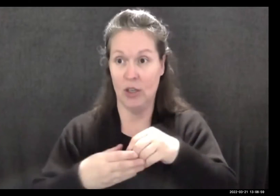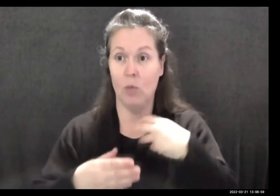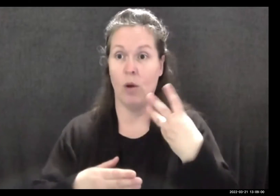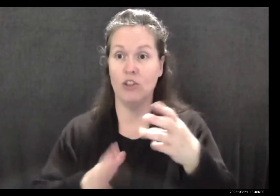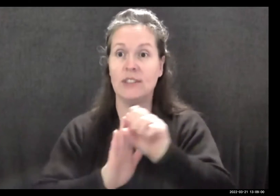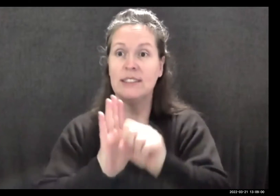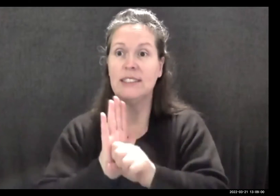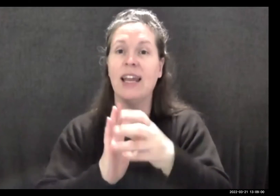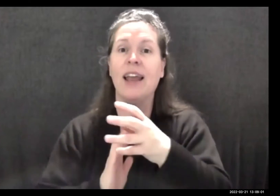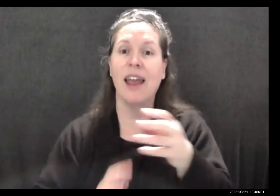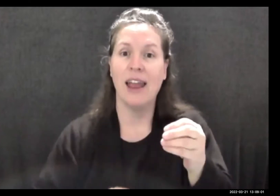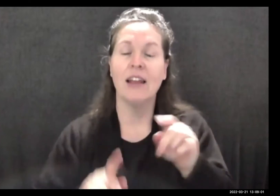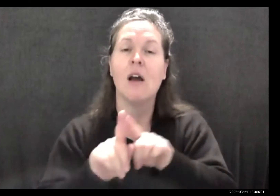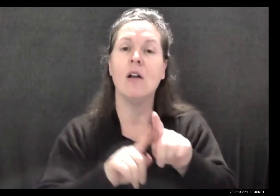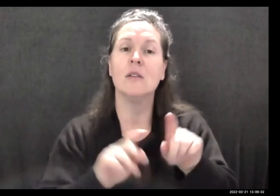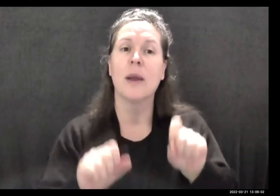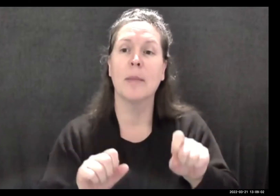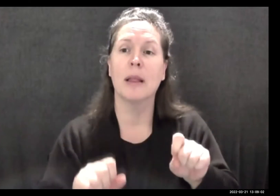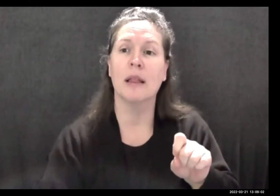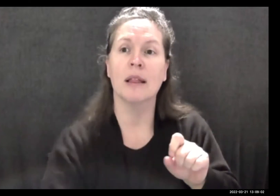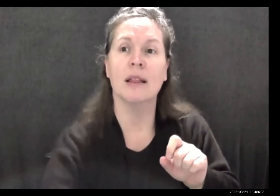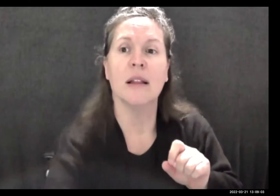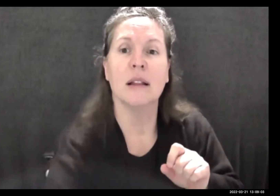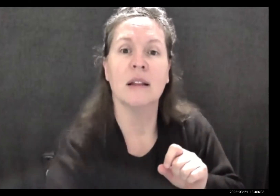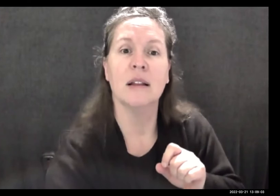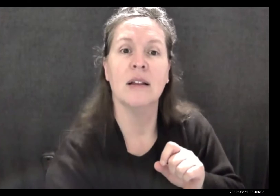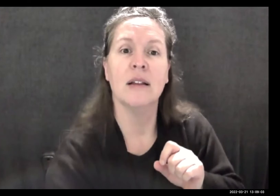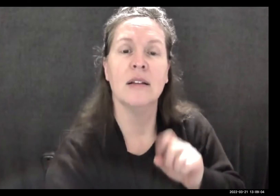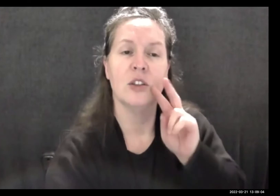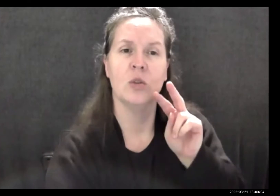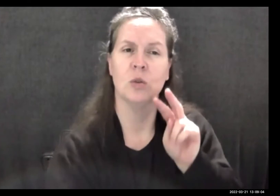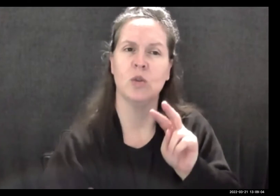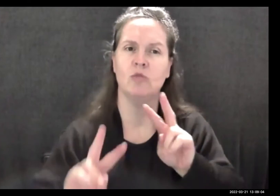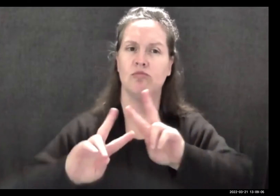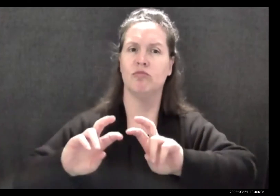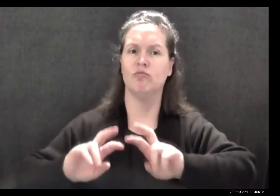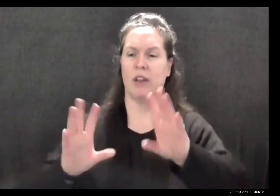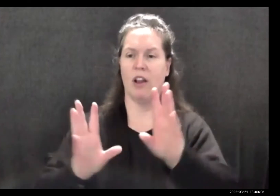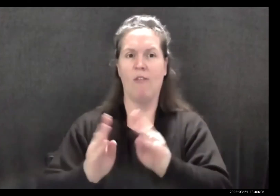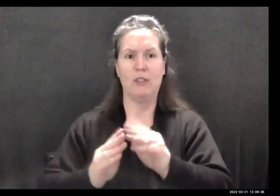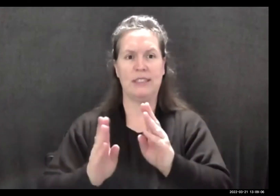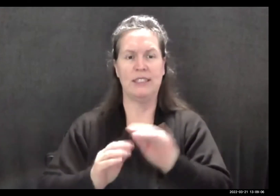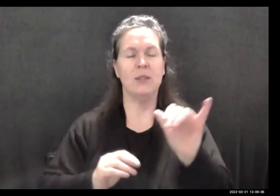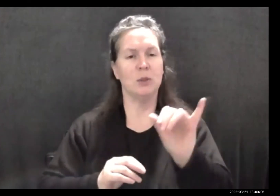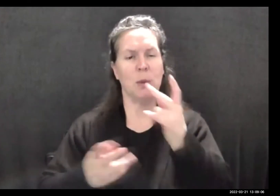I was also able to look at conferences and really find what those themes are.